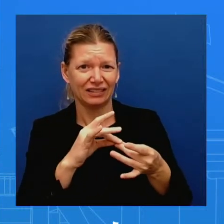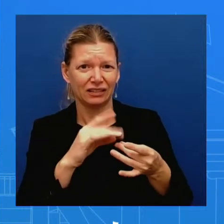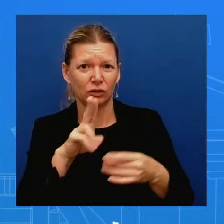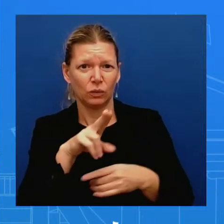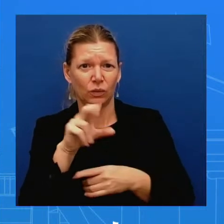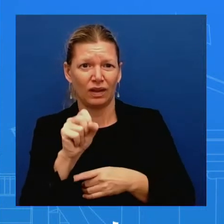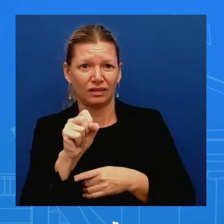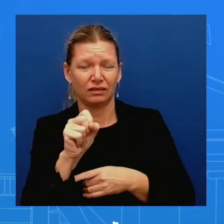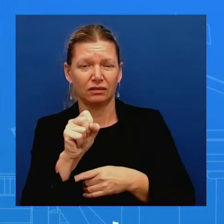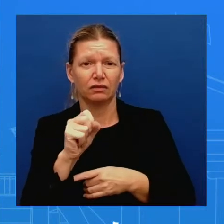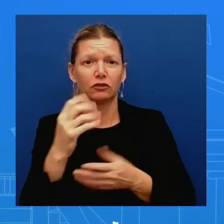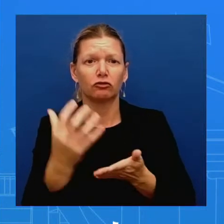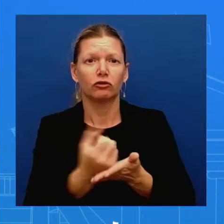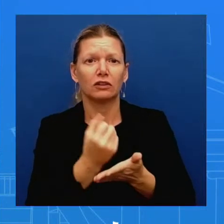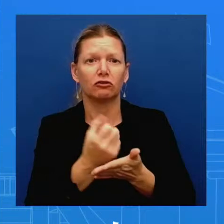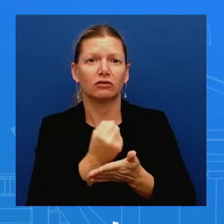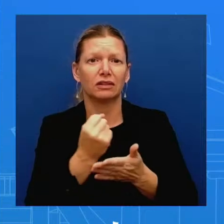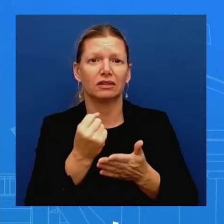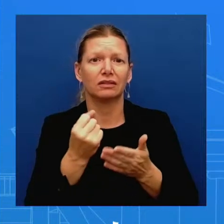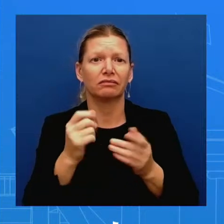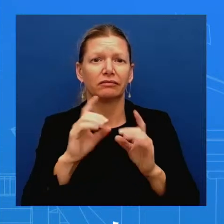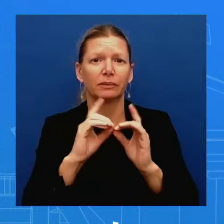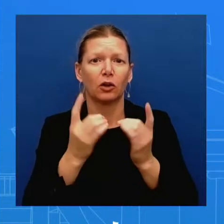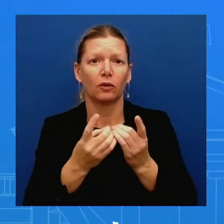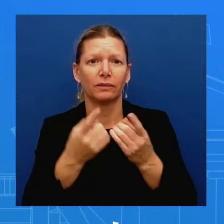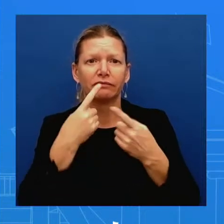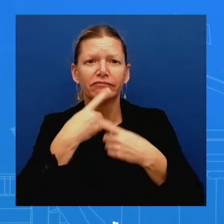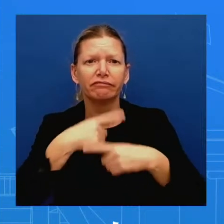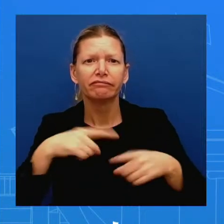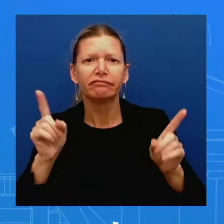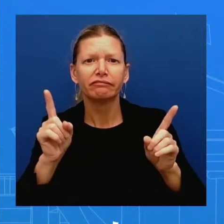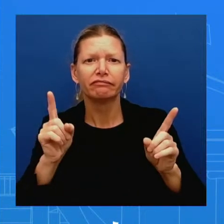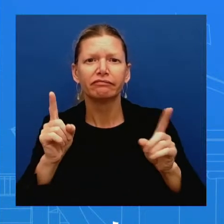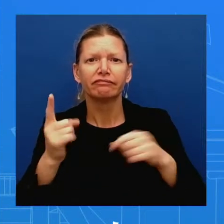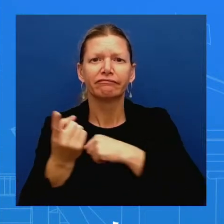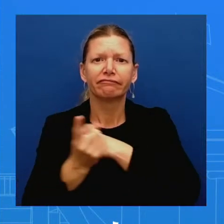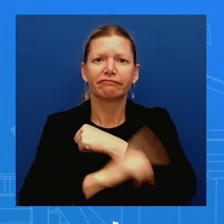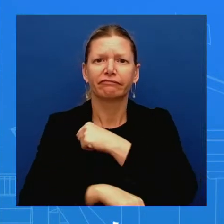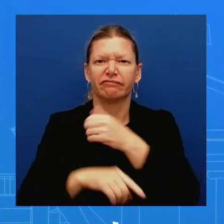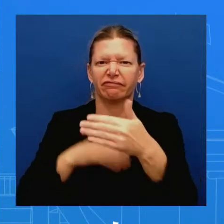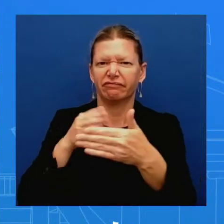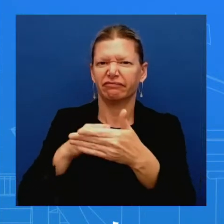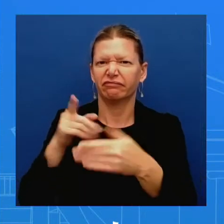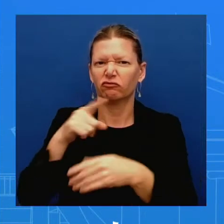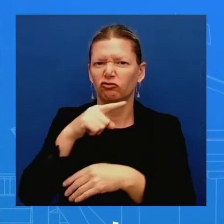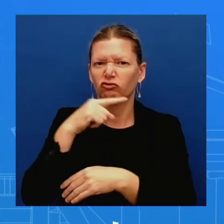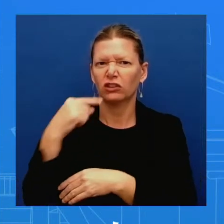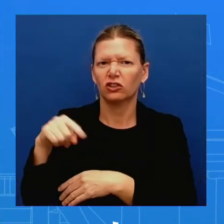weapons transfers between North Korea and Russia. Also today, the -- the chair of the NATO Military Committee